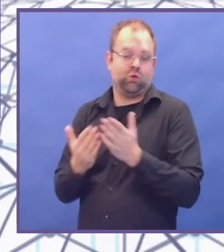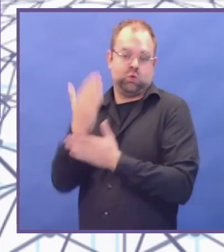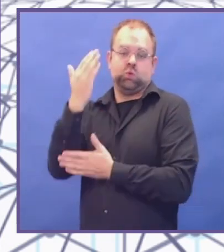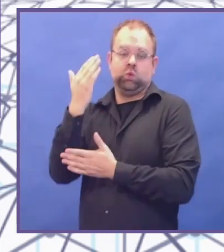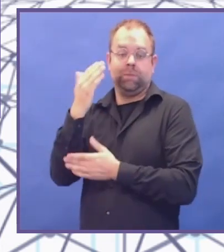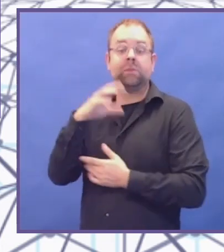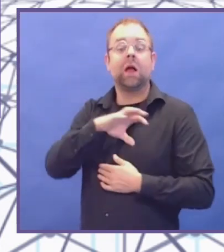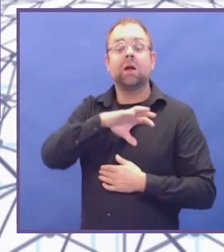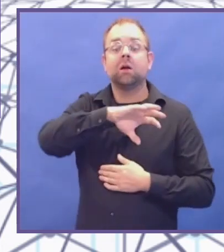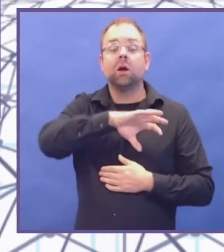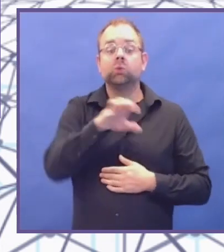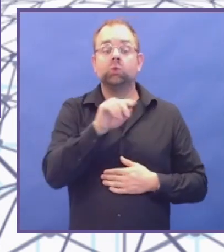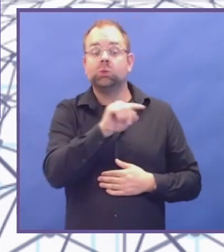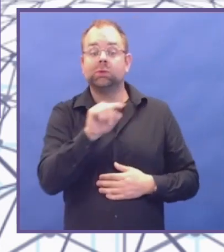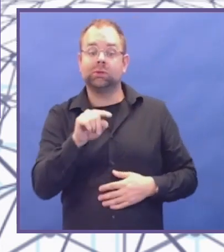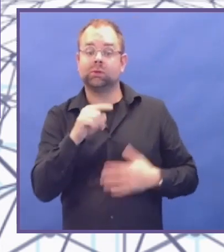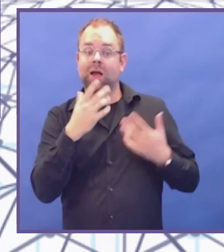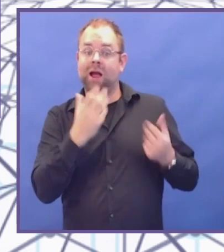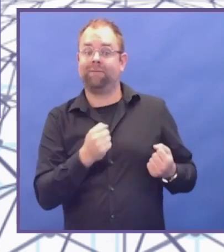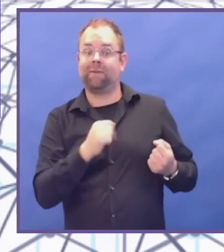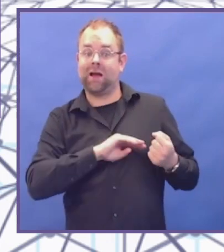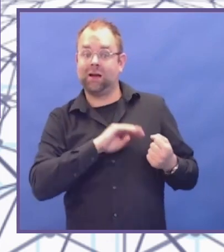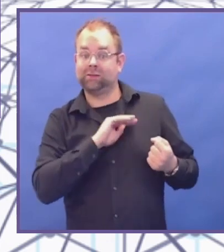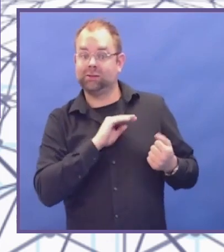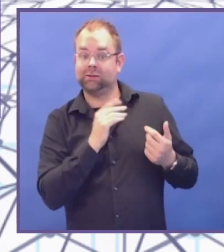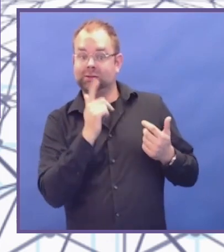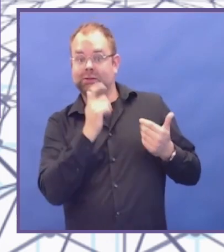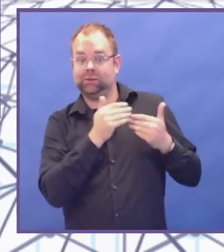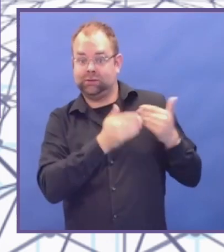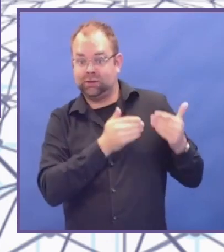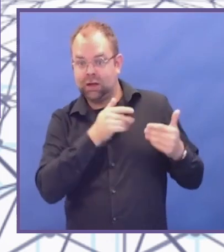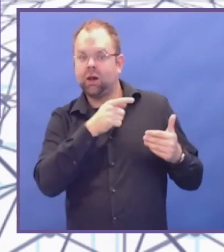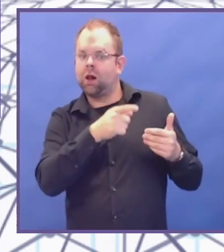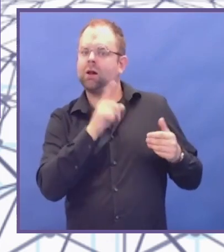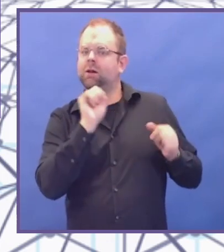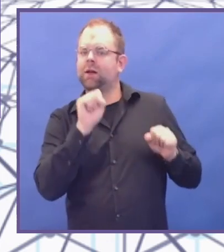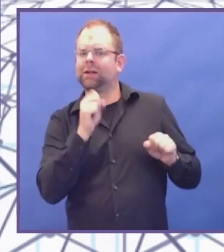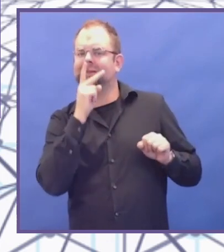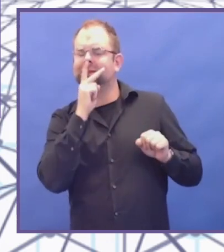And with multiple waves of data, we can conduct retrospective analyses to identify the social